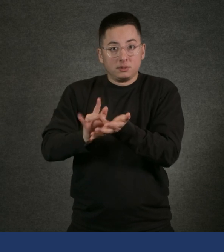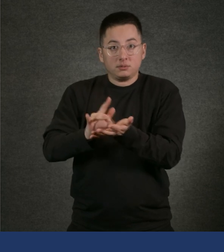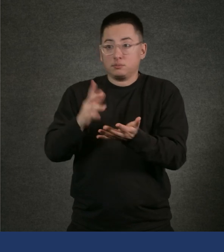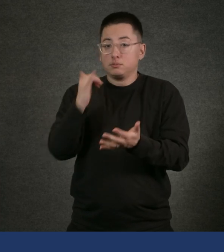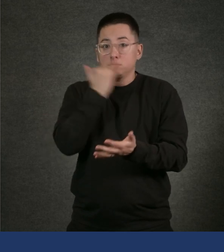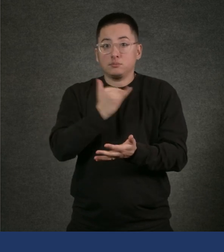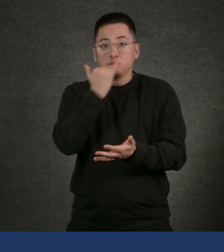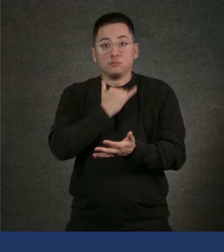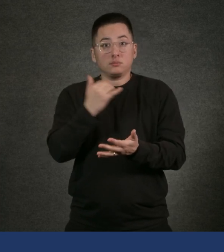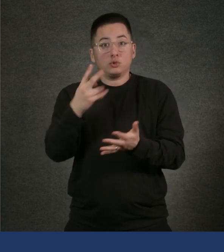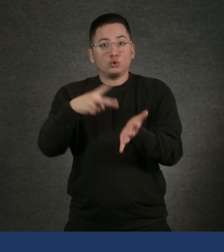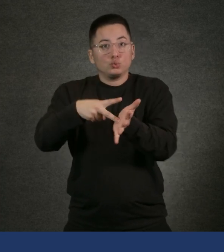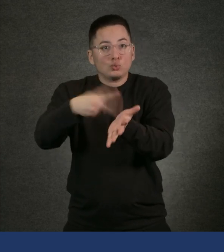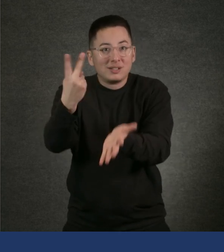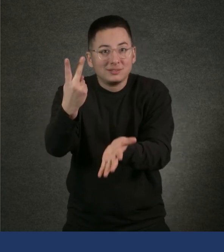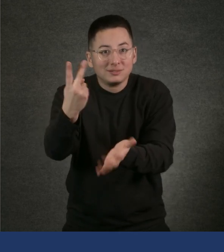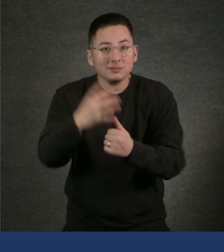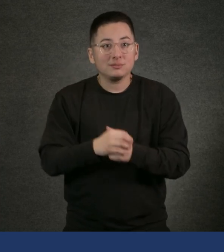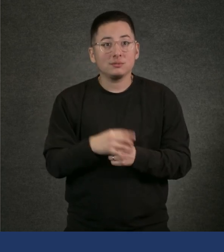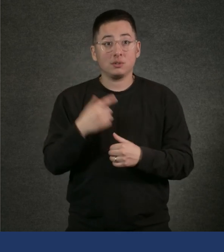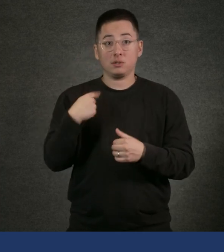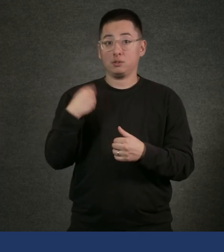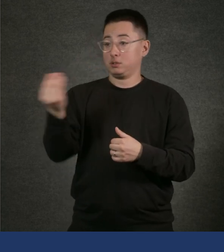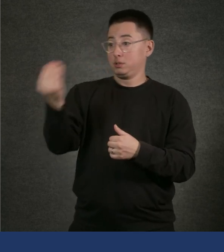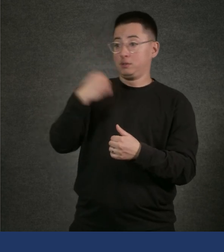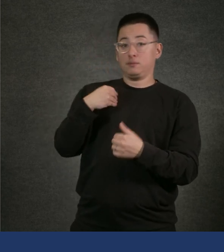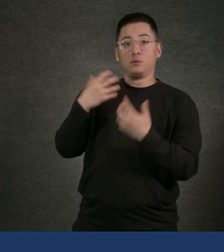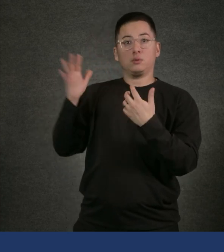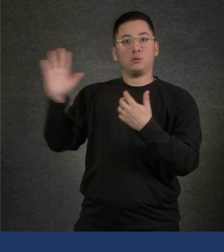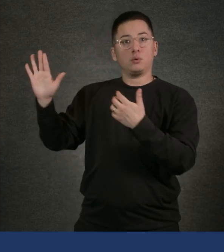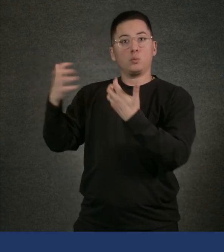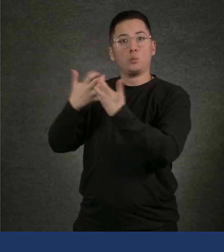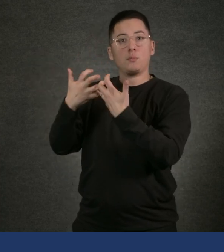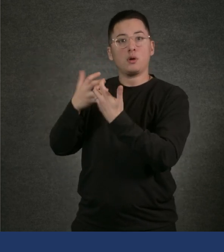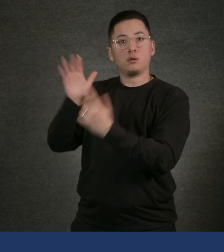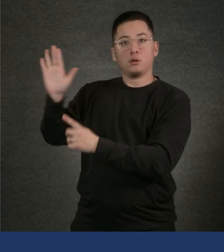of my prescribed potassium, an error I only caught afterwards